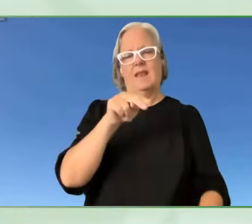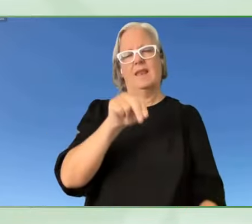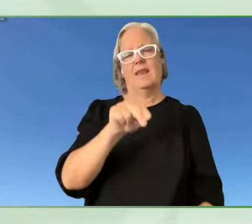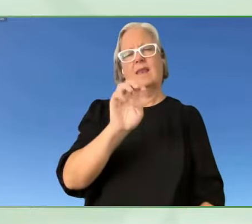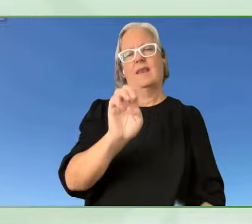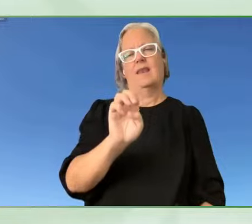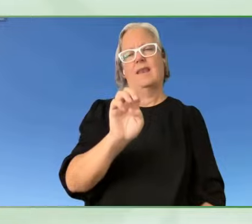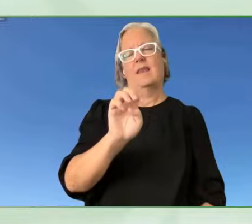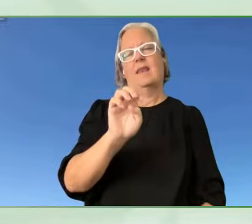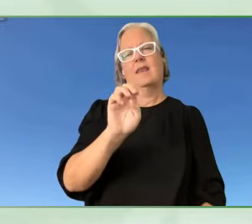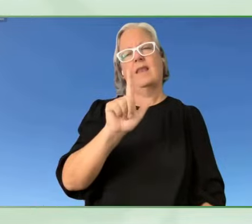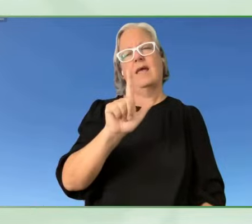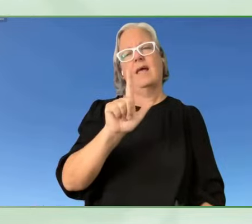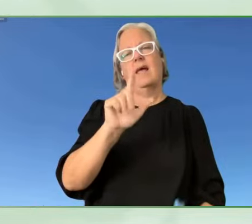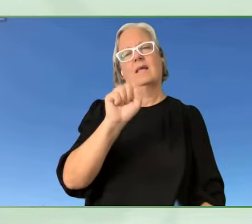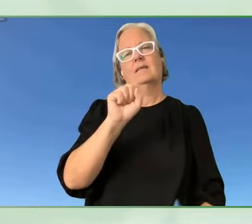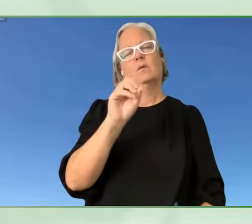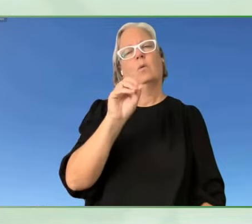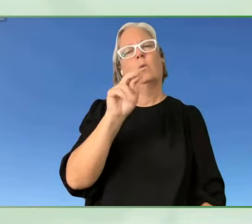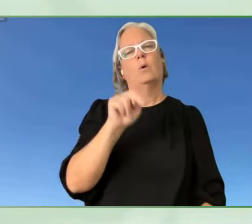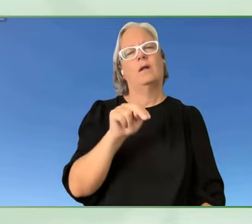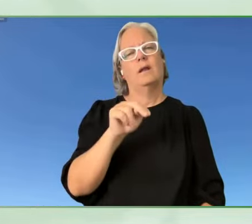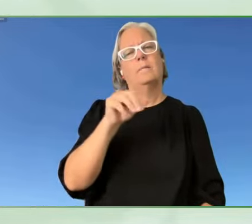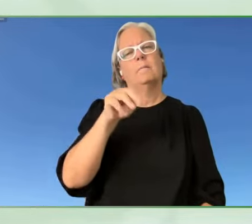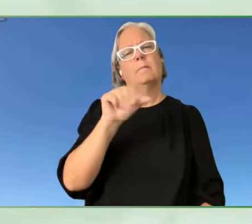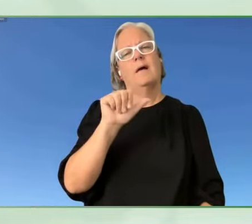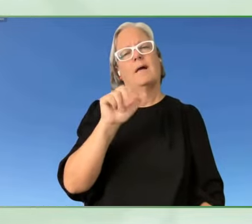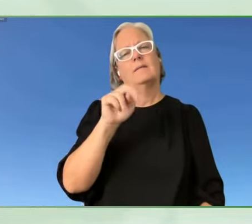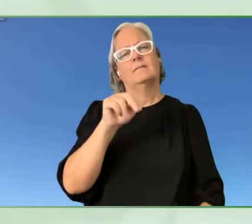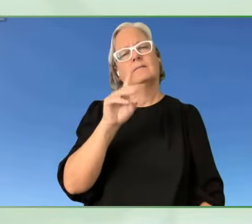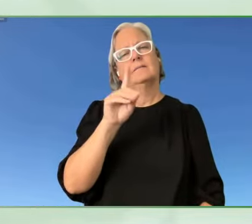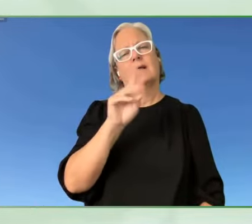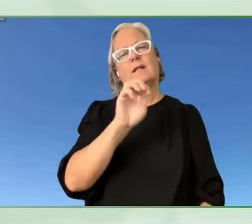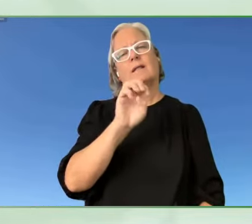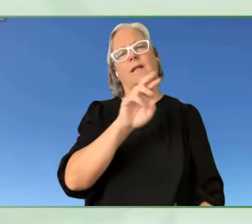Just to say that it is just a very small step has been taken.